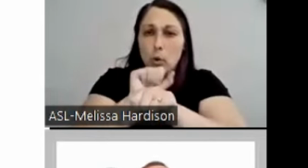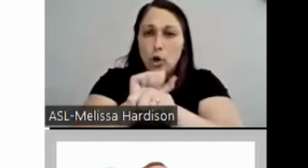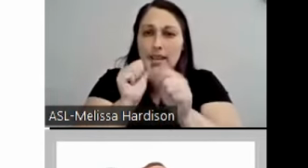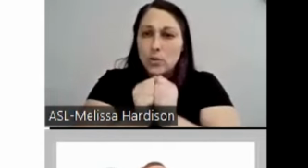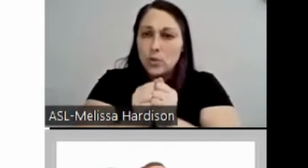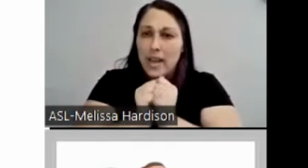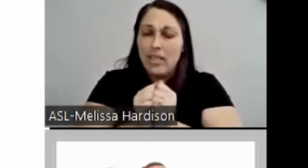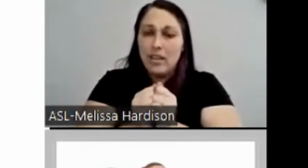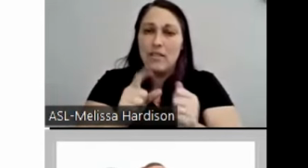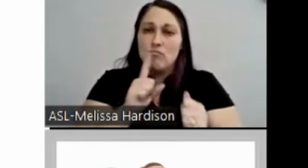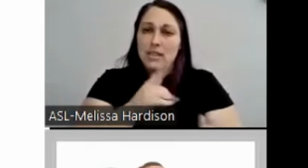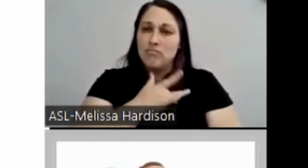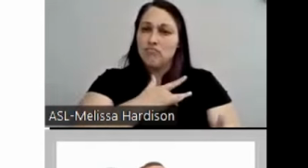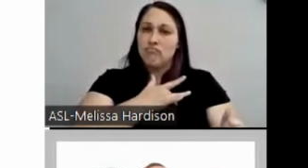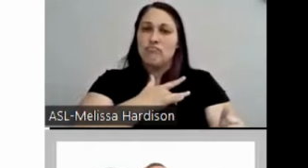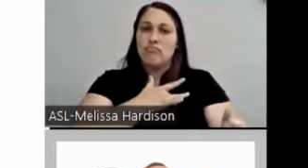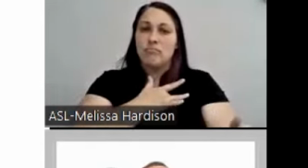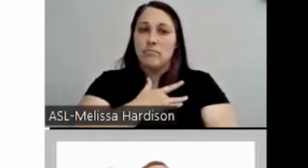fund.